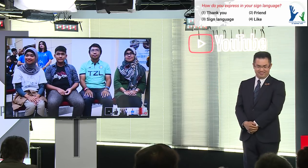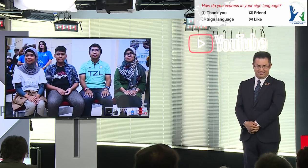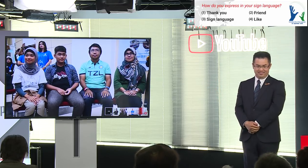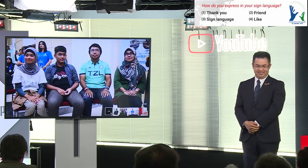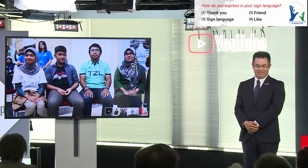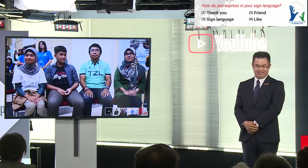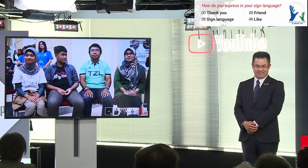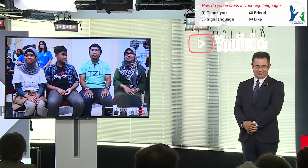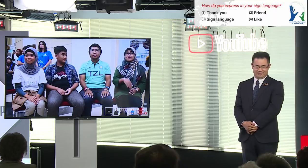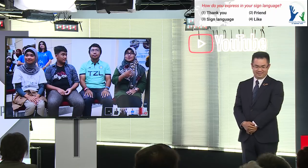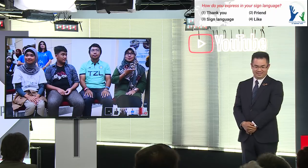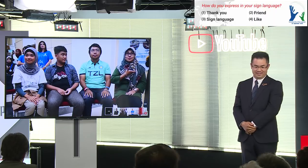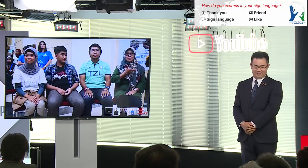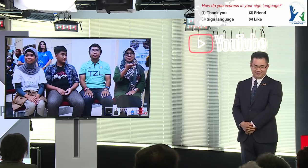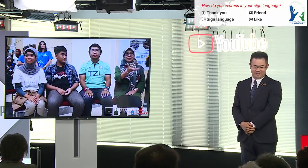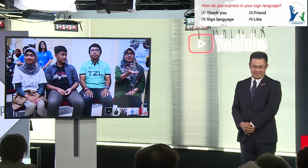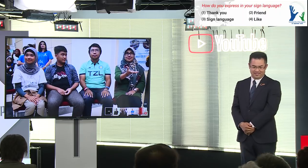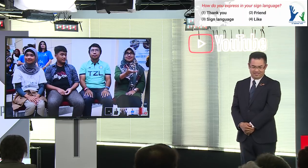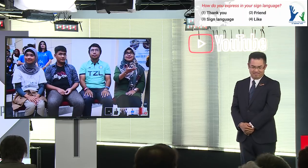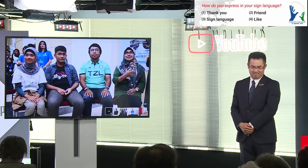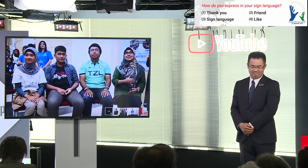Friend in Indonesian. >> YASUNORI SHIMAMOTO: The third word